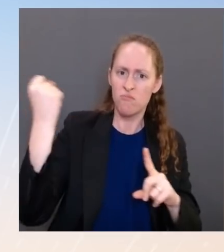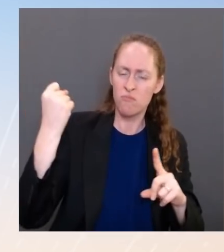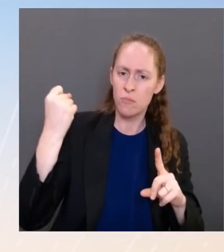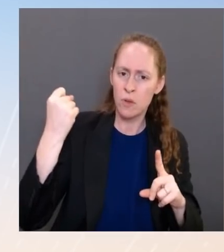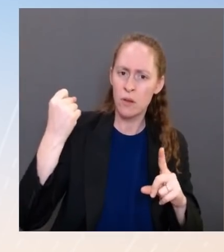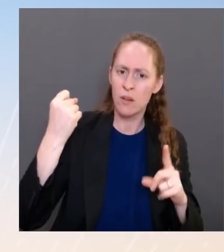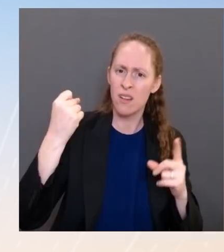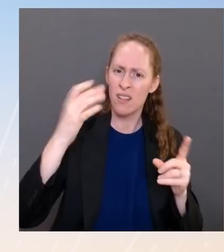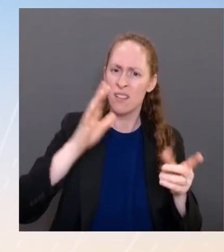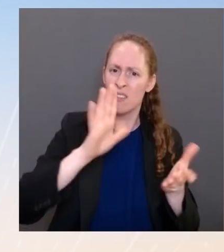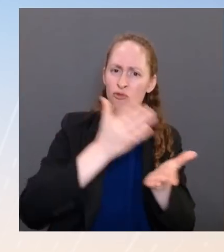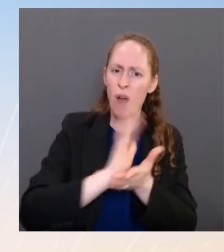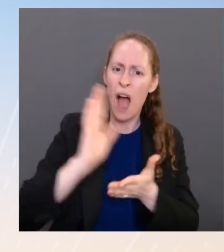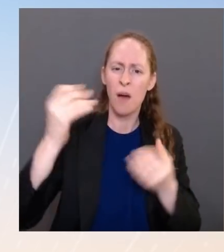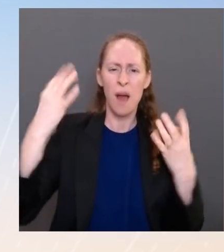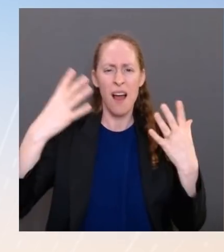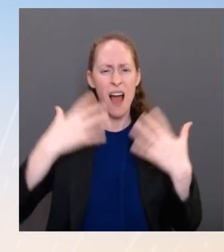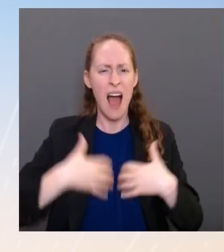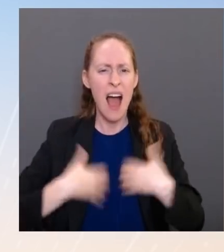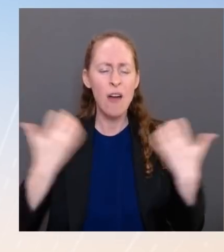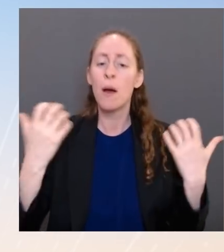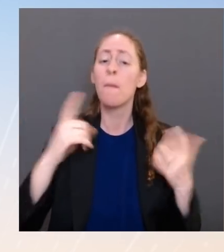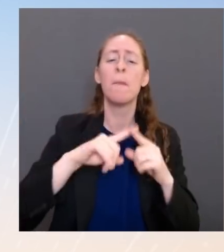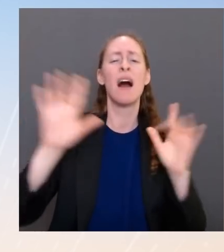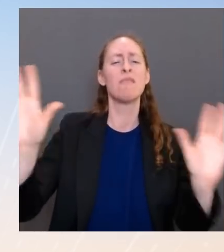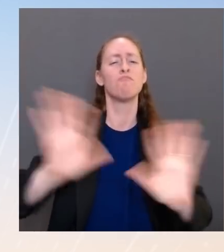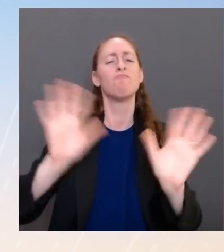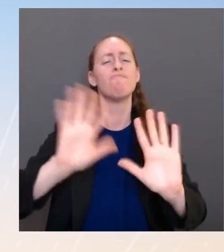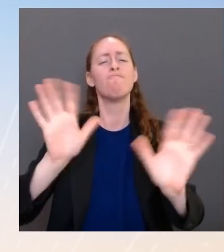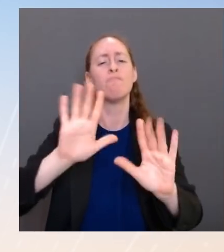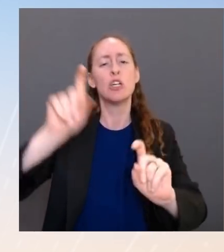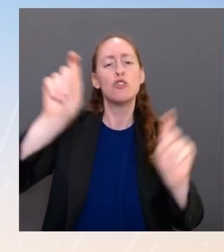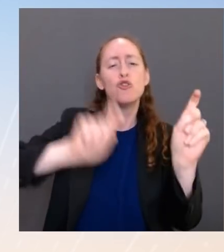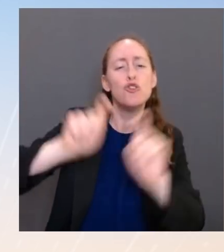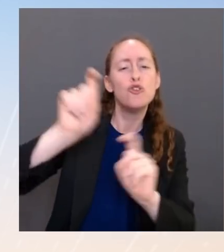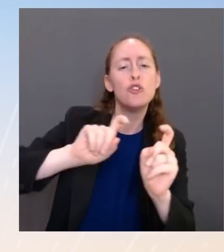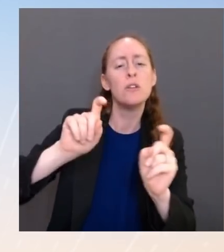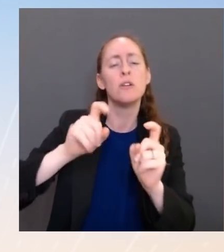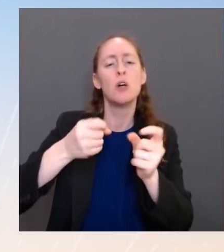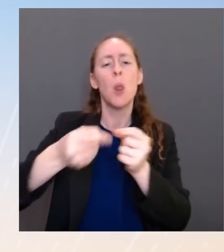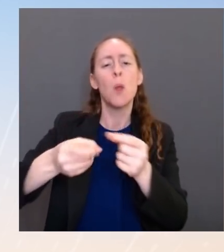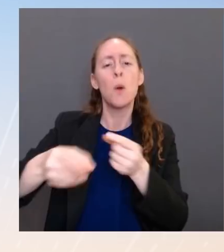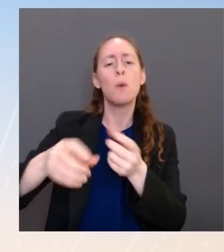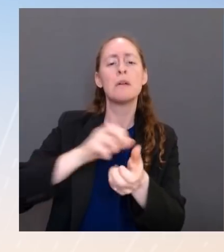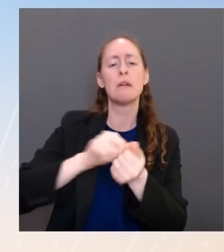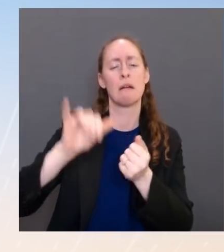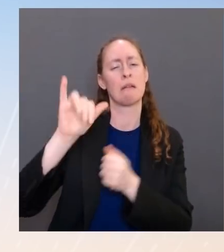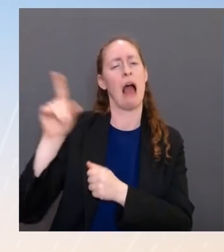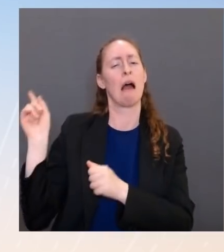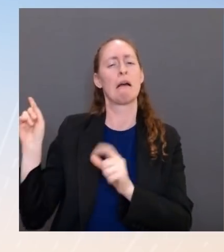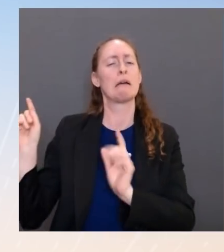And he wanted to be clear that his position was to call for peaceful protests. The Press: And on a similar theme, Senator Collins called the police over the weekend